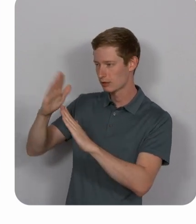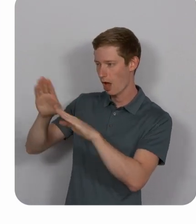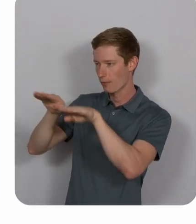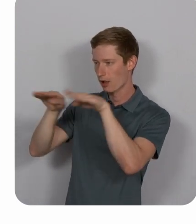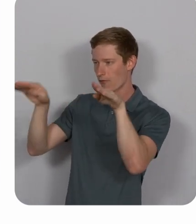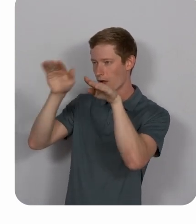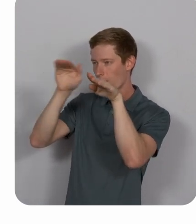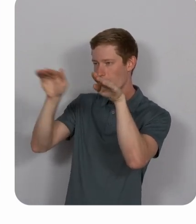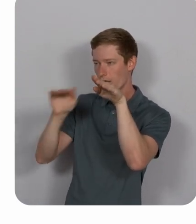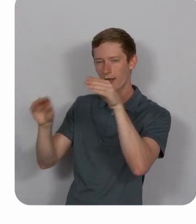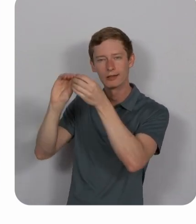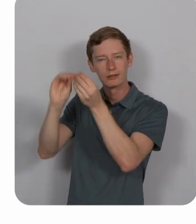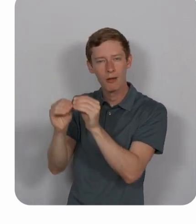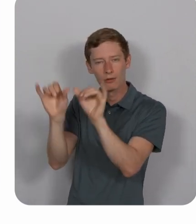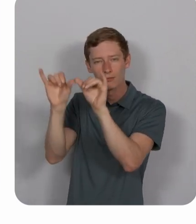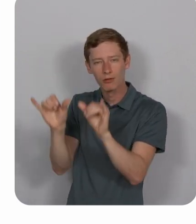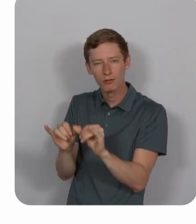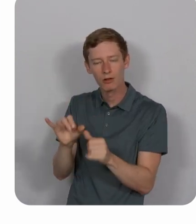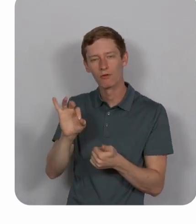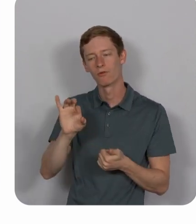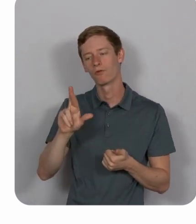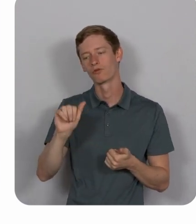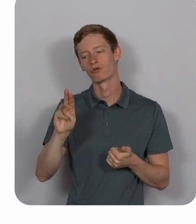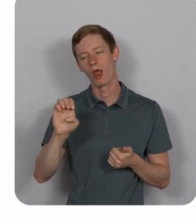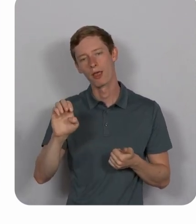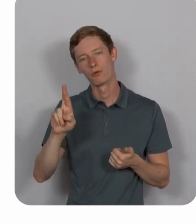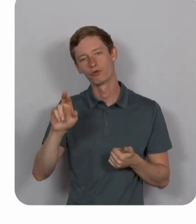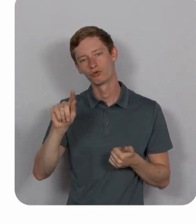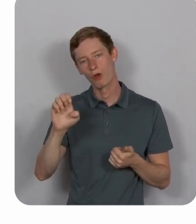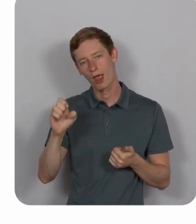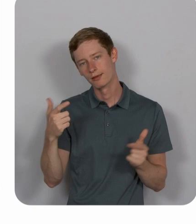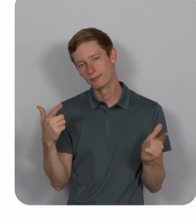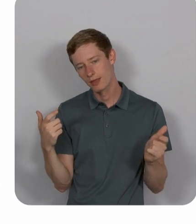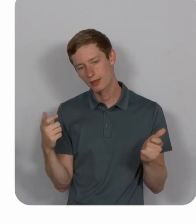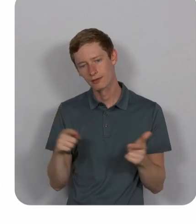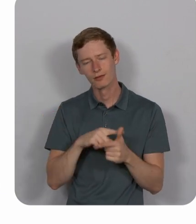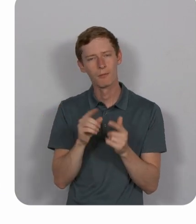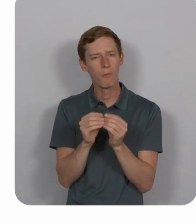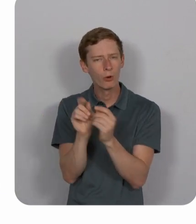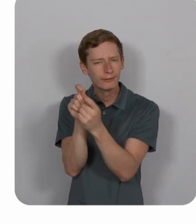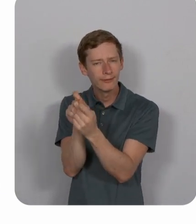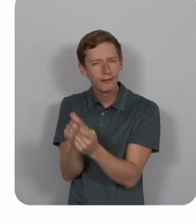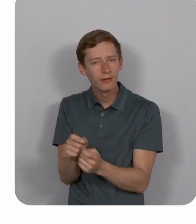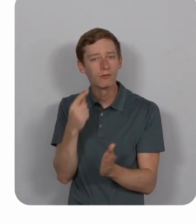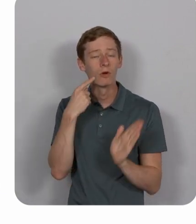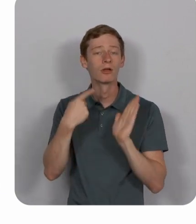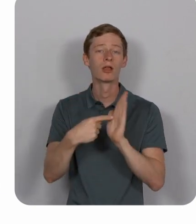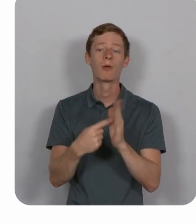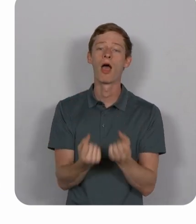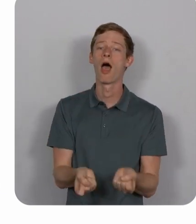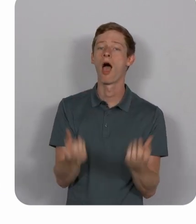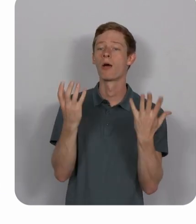like frame rate, as well as more granular ones, like the number of textures and materials you’re using.